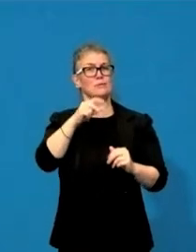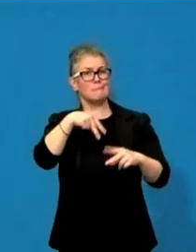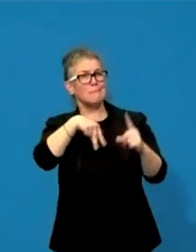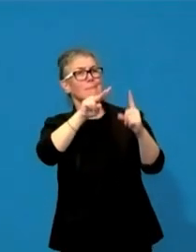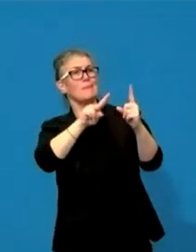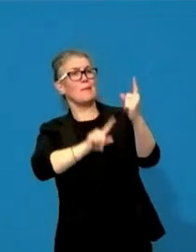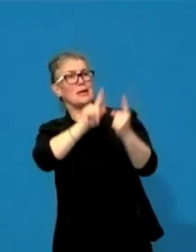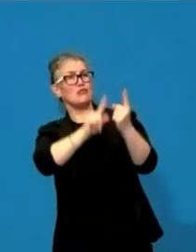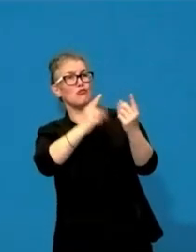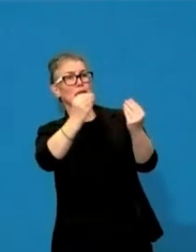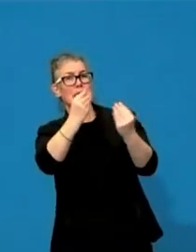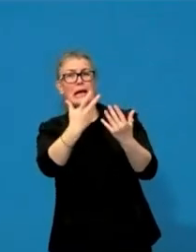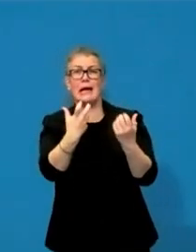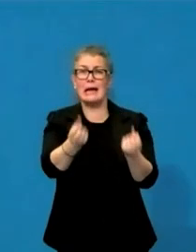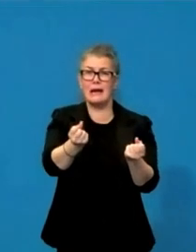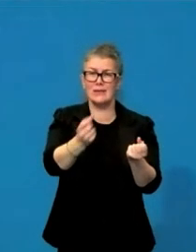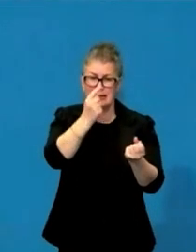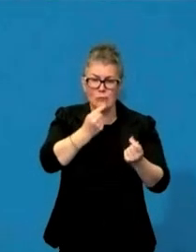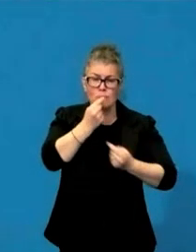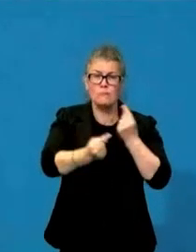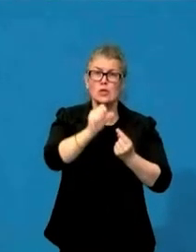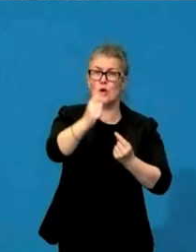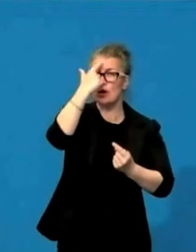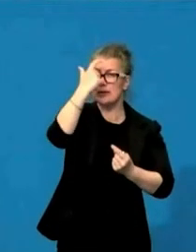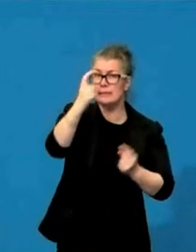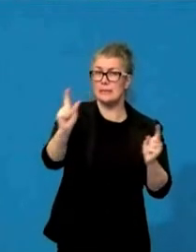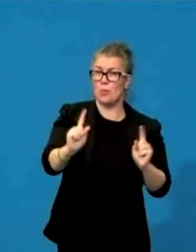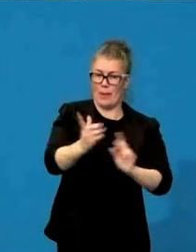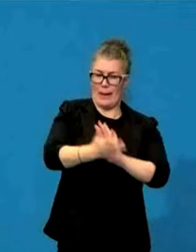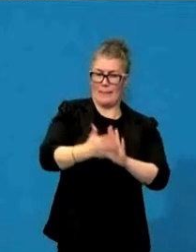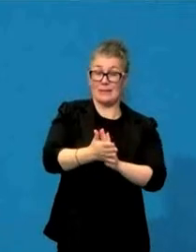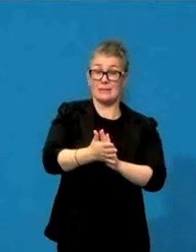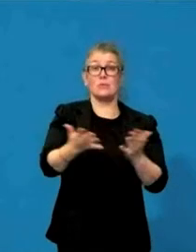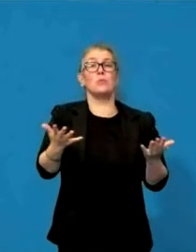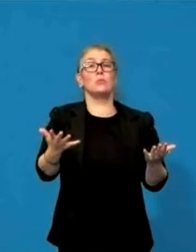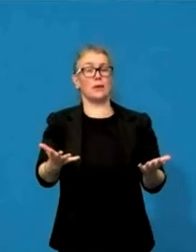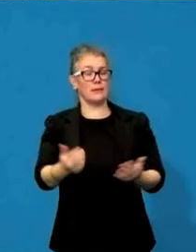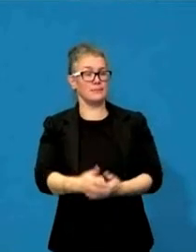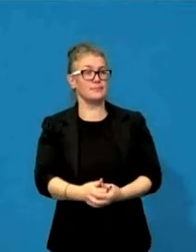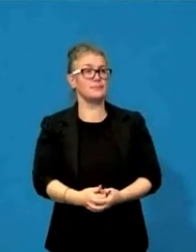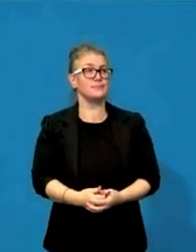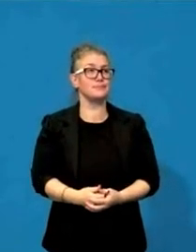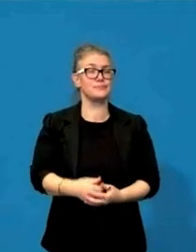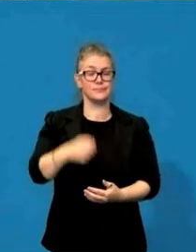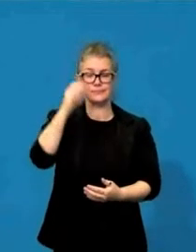Yeah. The - I guess what evolved with my working with Tristan,